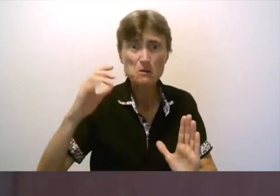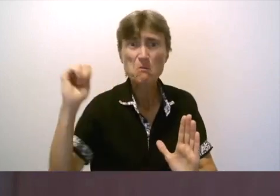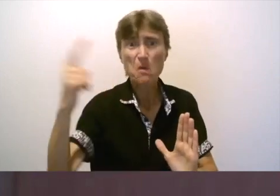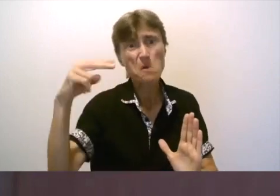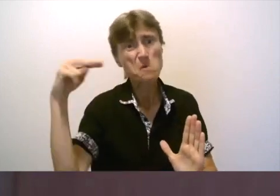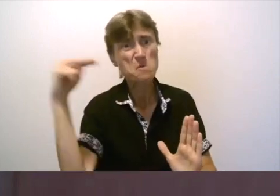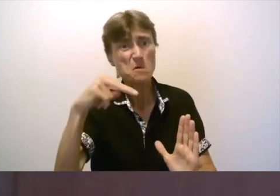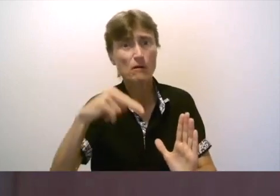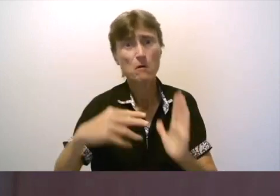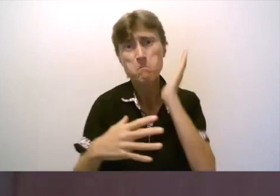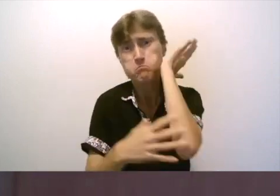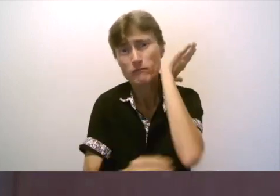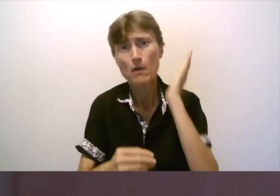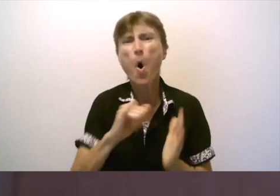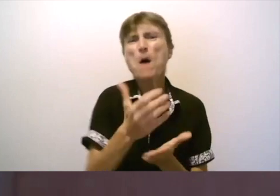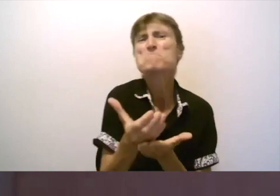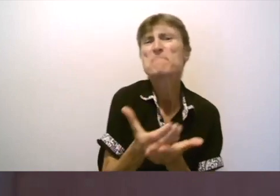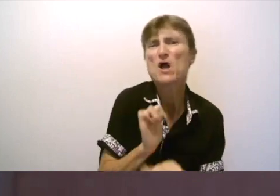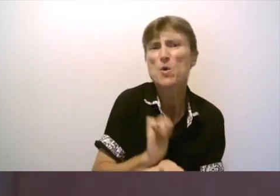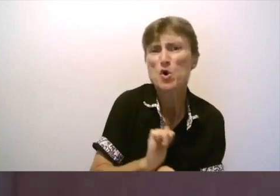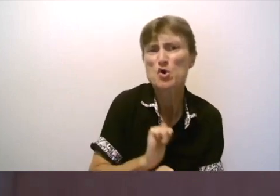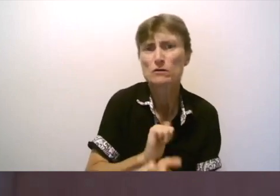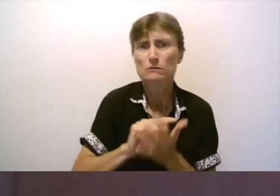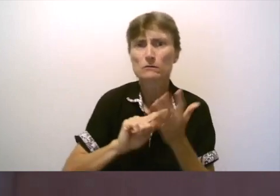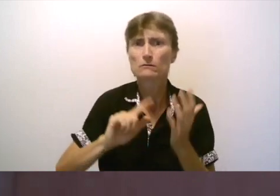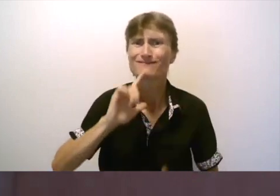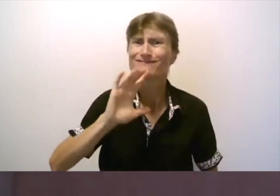it's panhandling this is the cycle we're trying to break and that artists